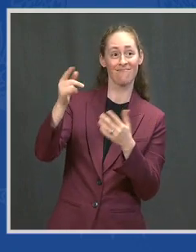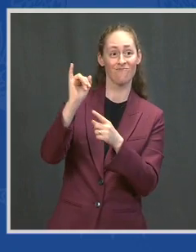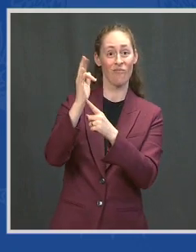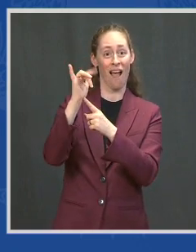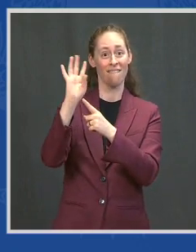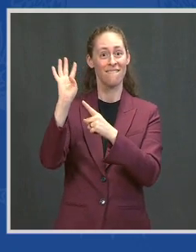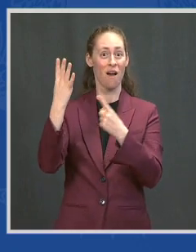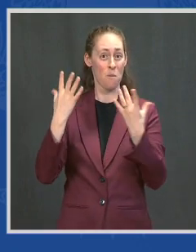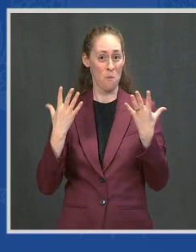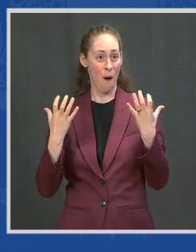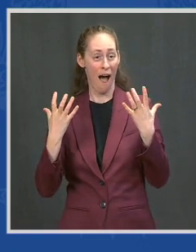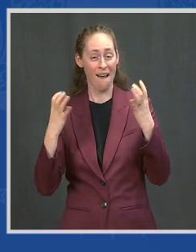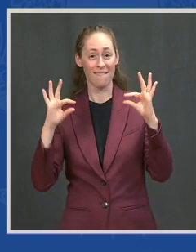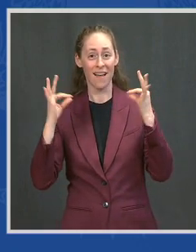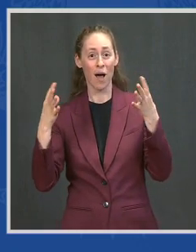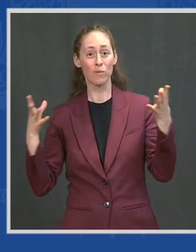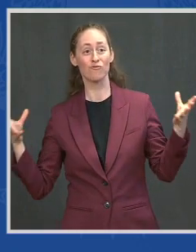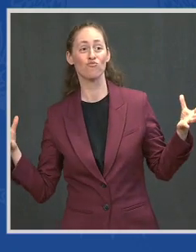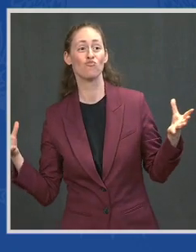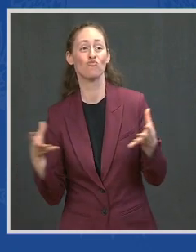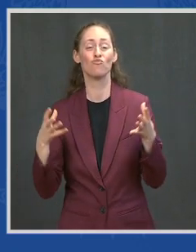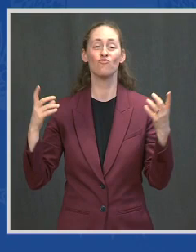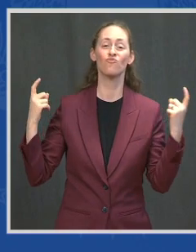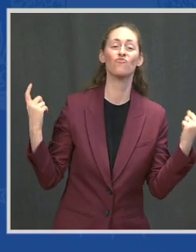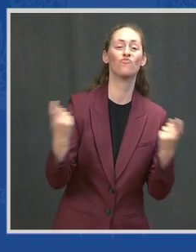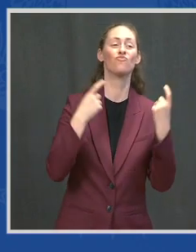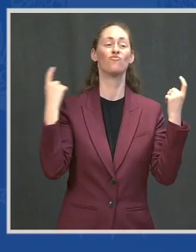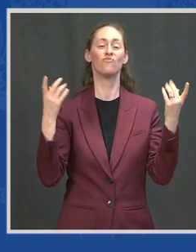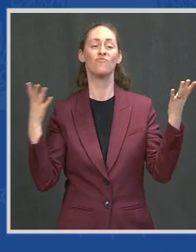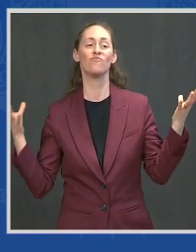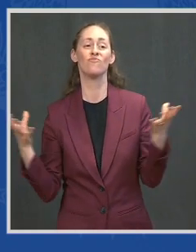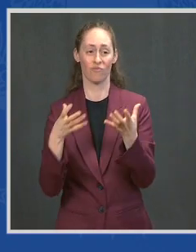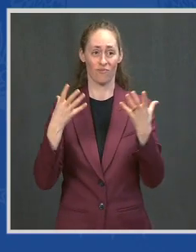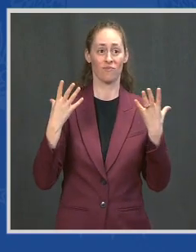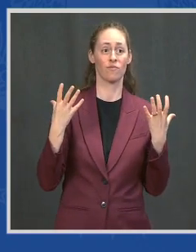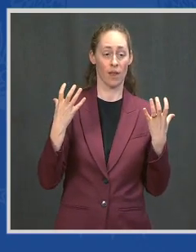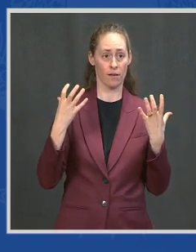Our goal by July 4th is to have 70 percent of adult Americans,